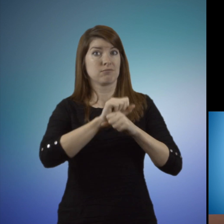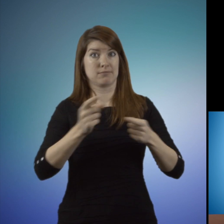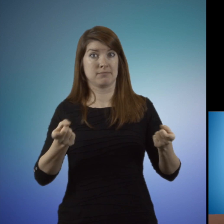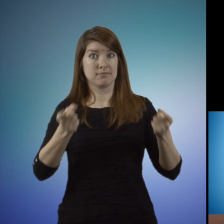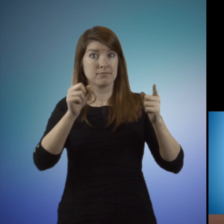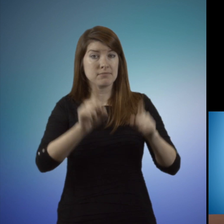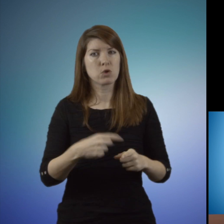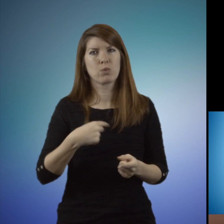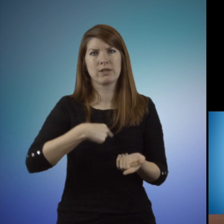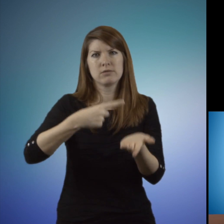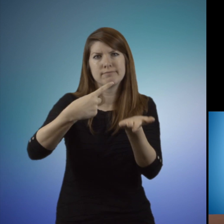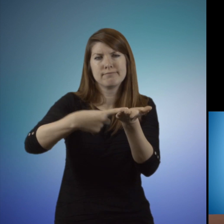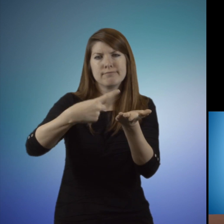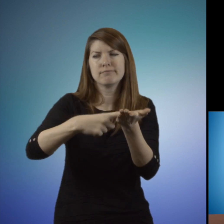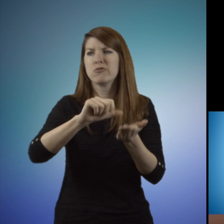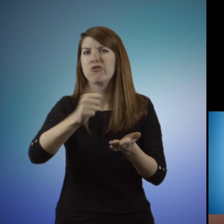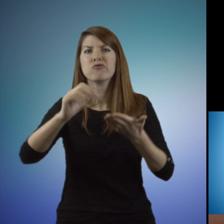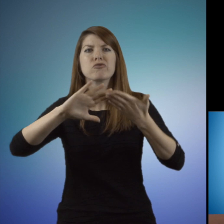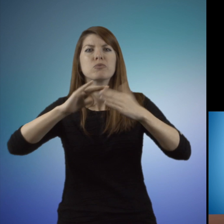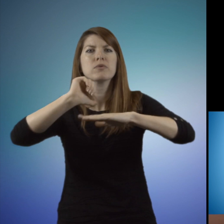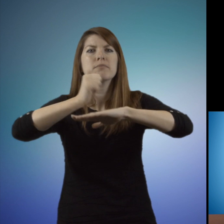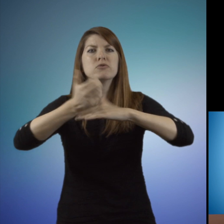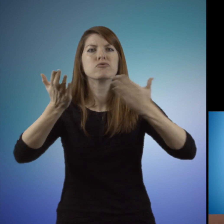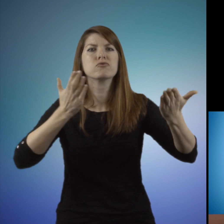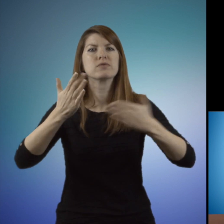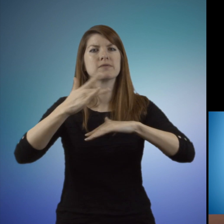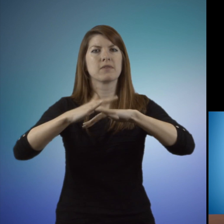that we talk about what other community based services might be available for the child.